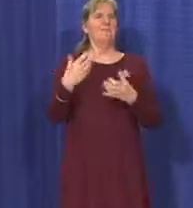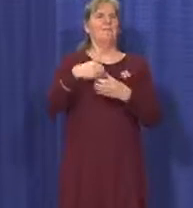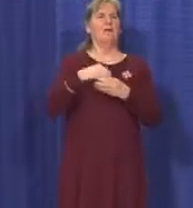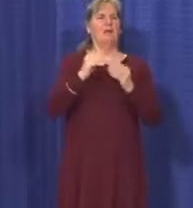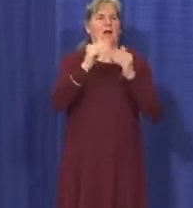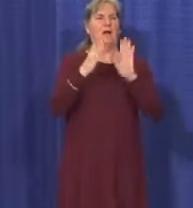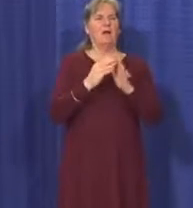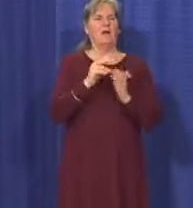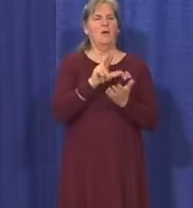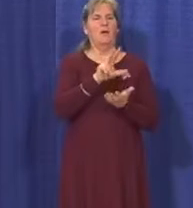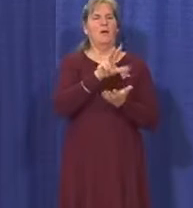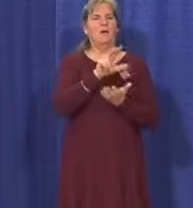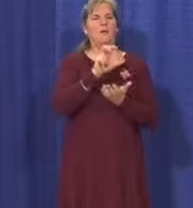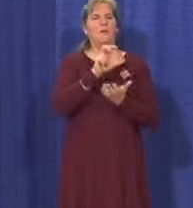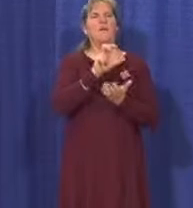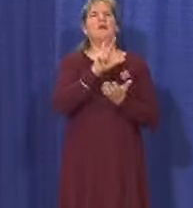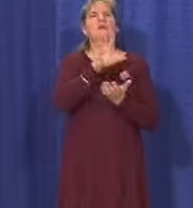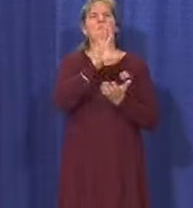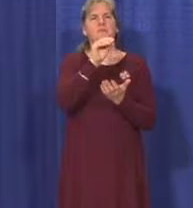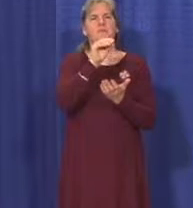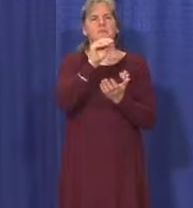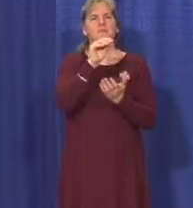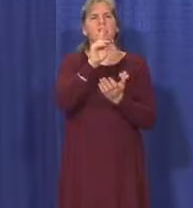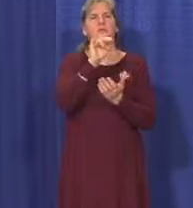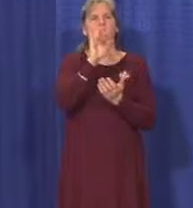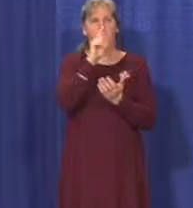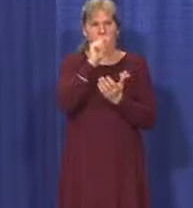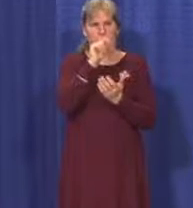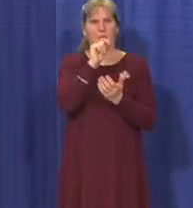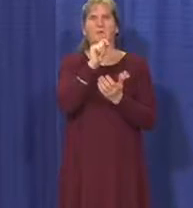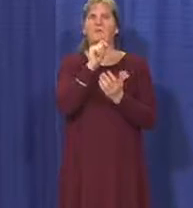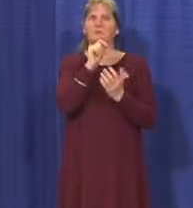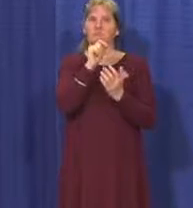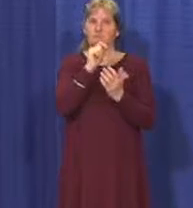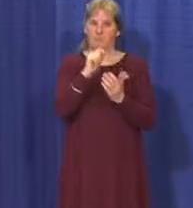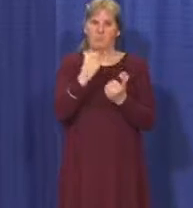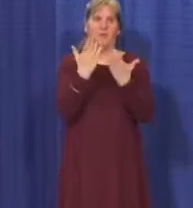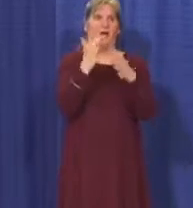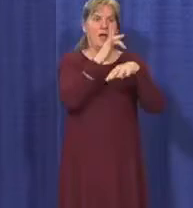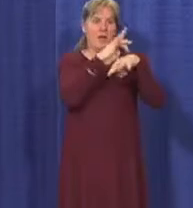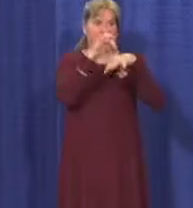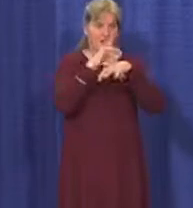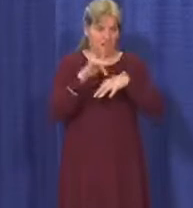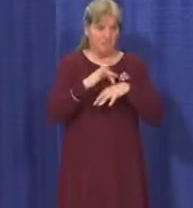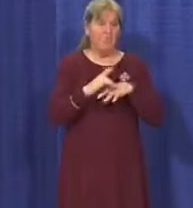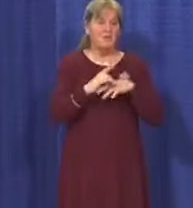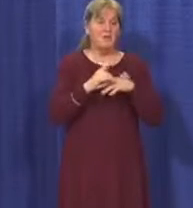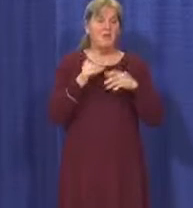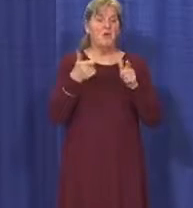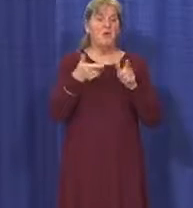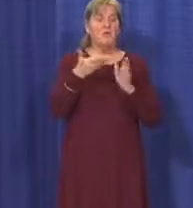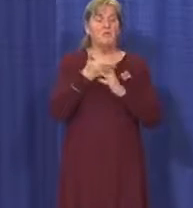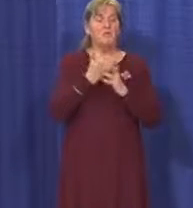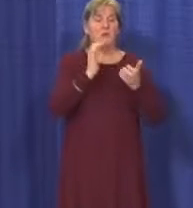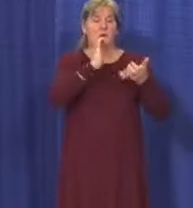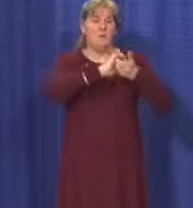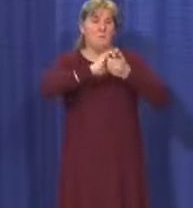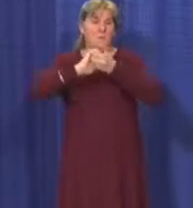housing spectrum over 350 units to a process that has been redesigned and reestablished